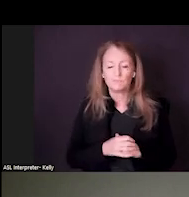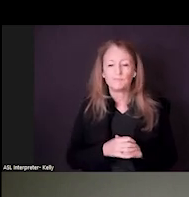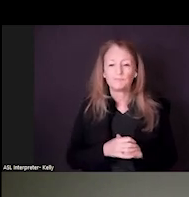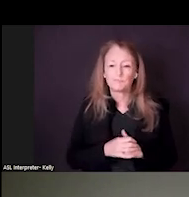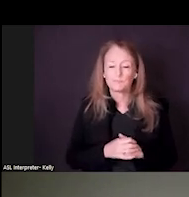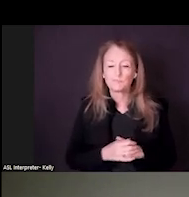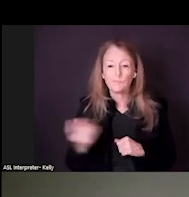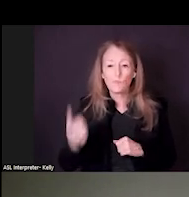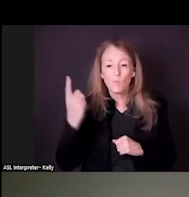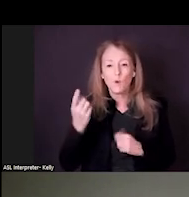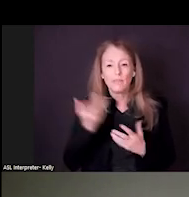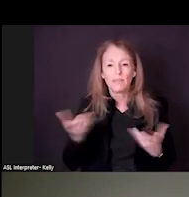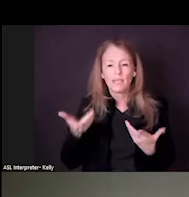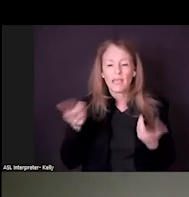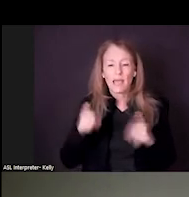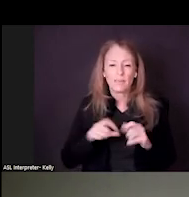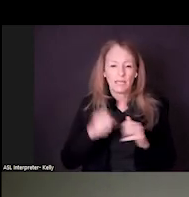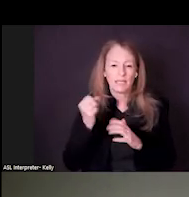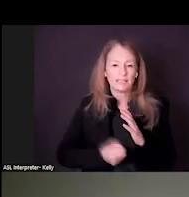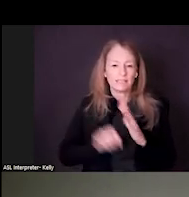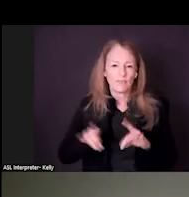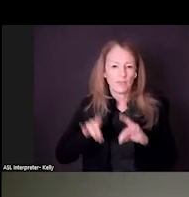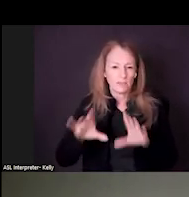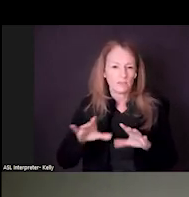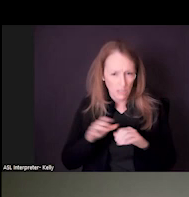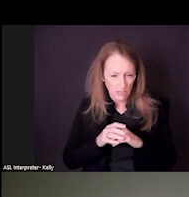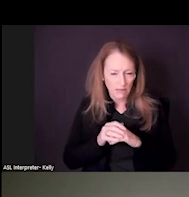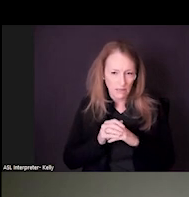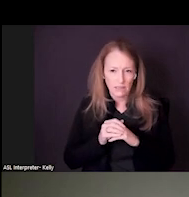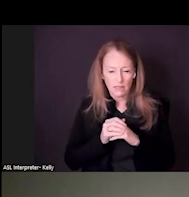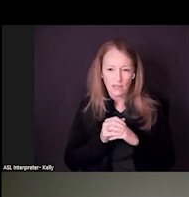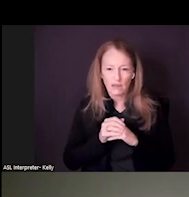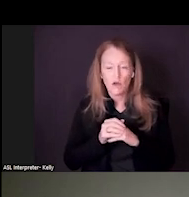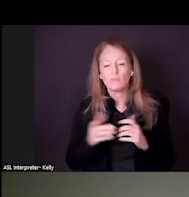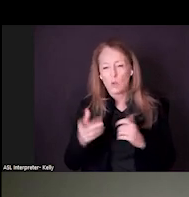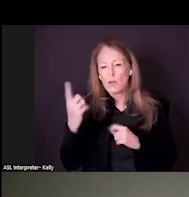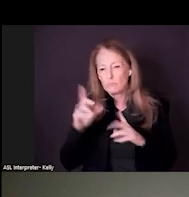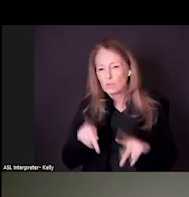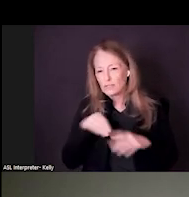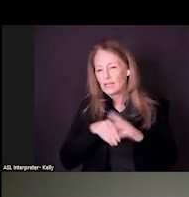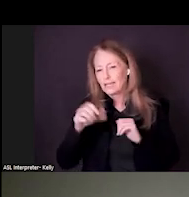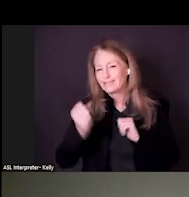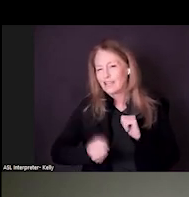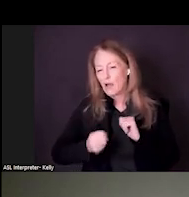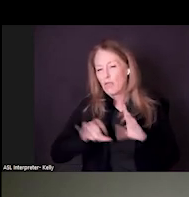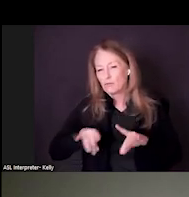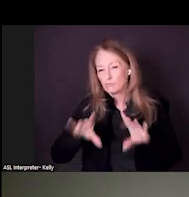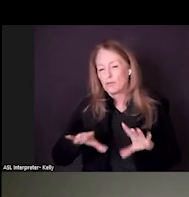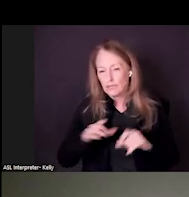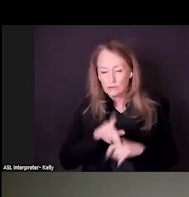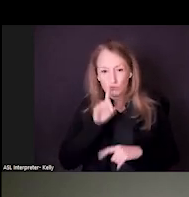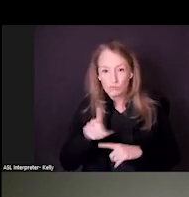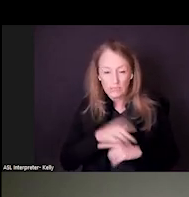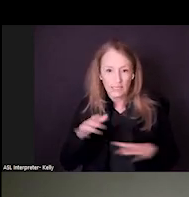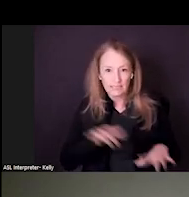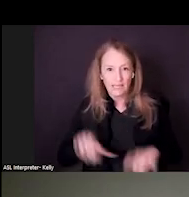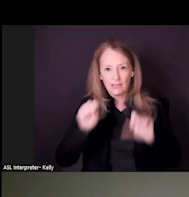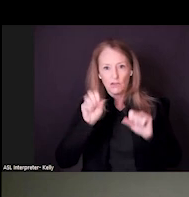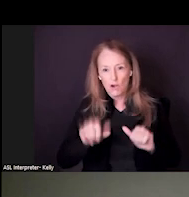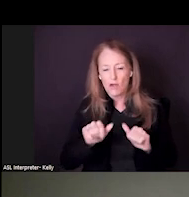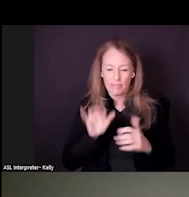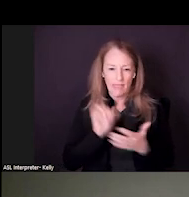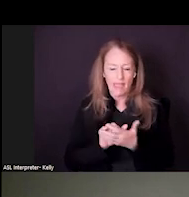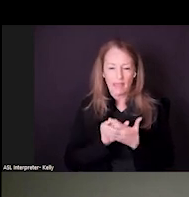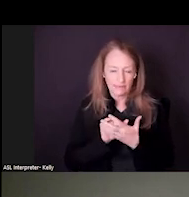TO HAVE THIS CONVERSATION. >> SUE, WE HAVE ONE MORE SEGMENT, BUT I WOULD